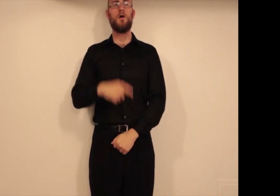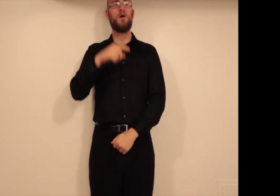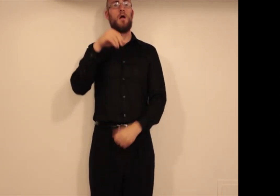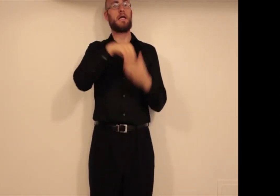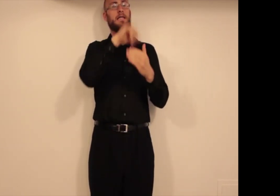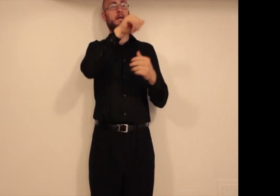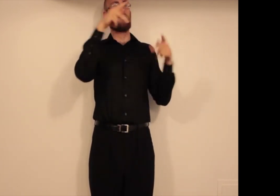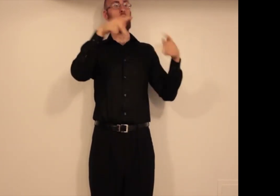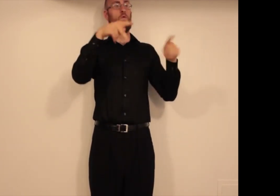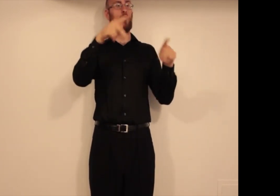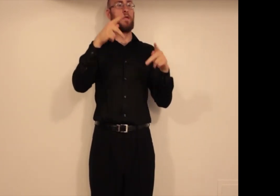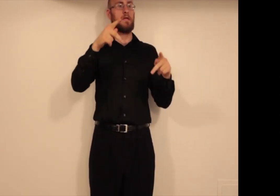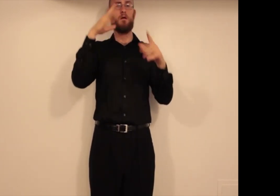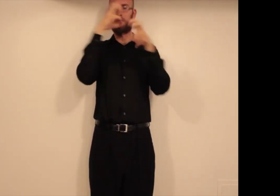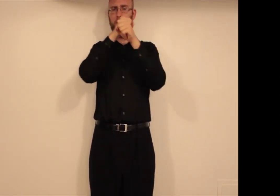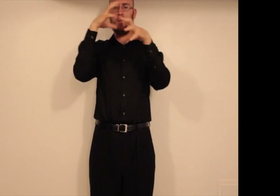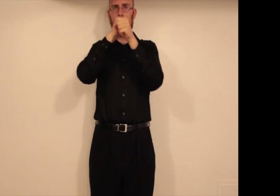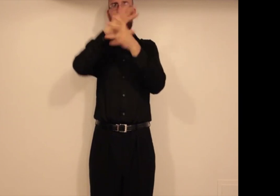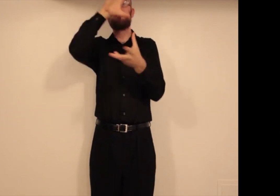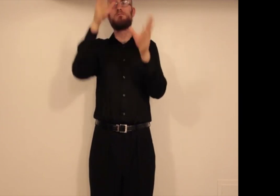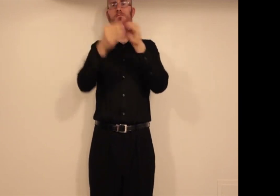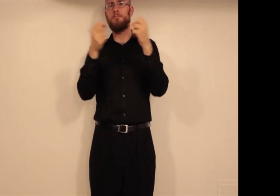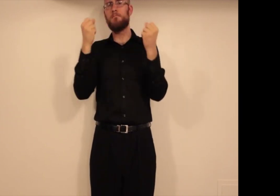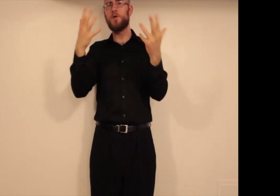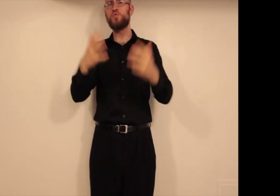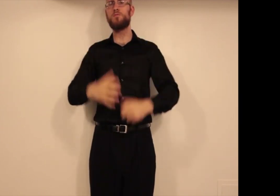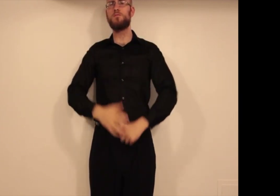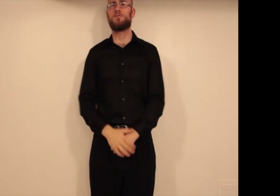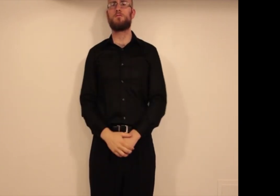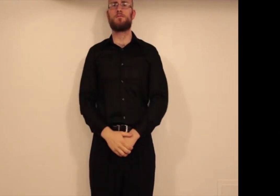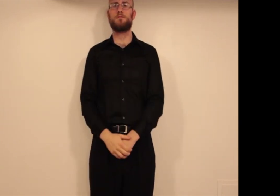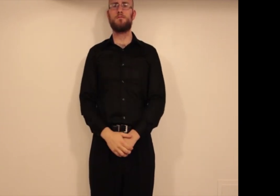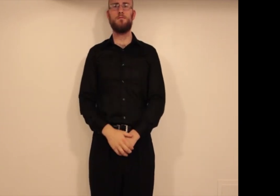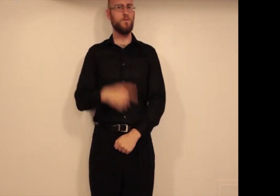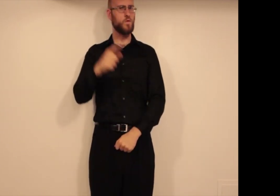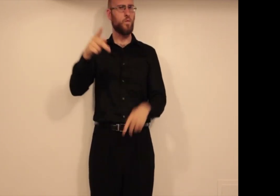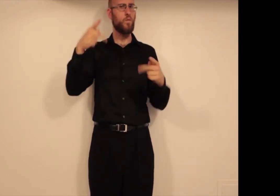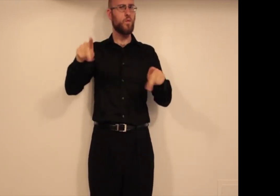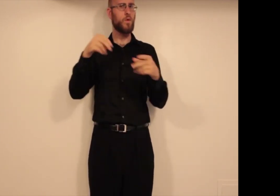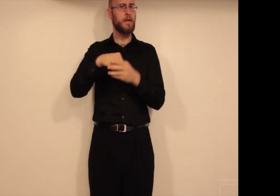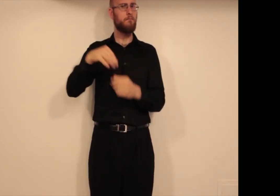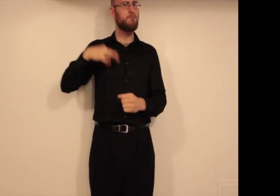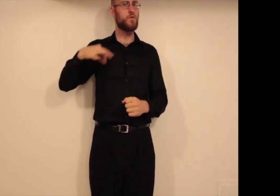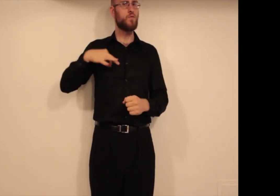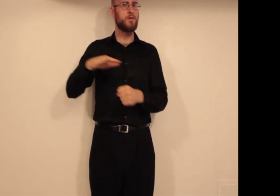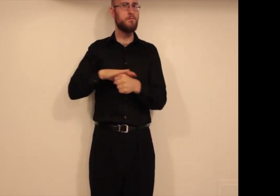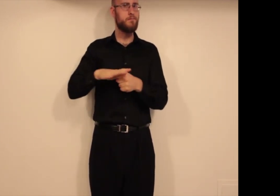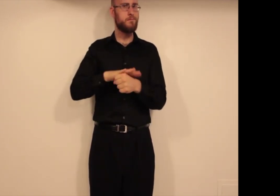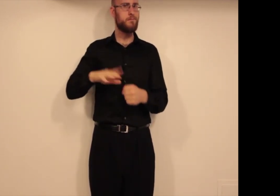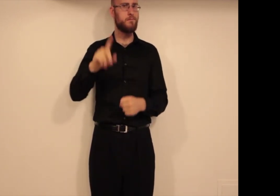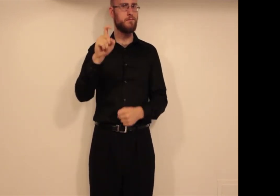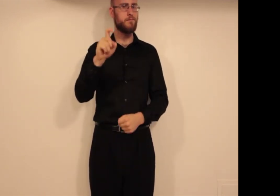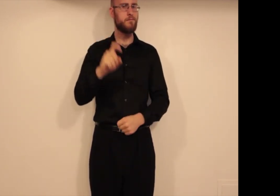[In parties] how many times did you black out? Did you party at frats?